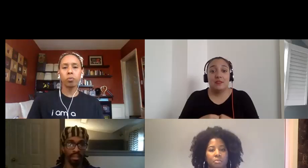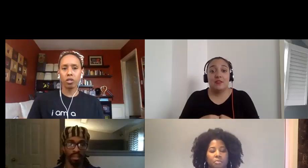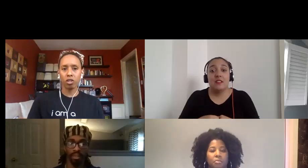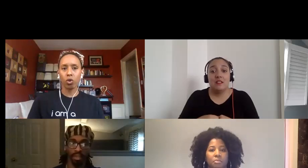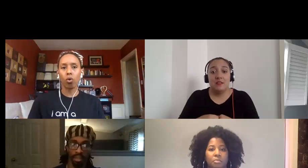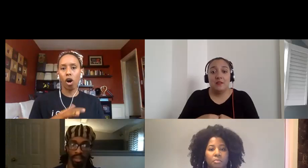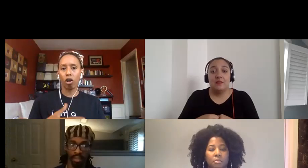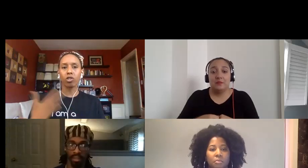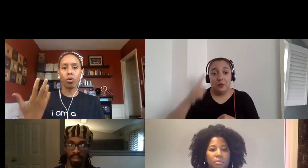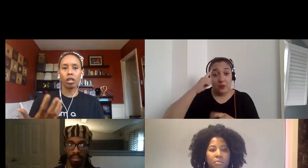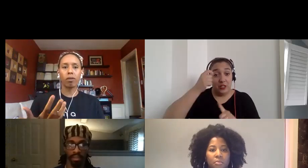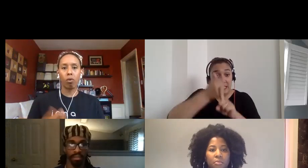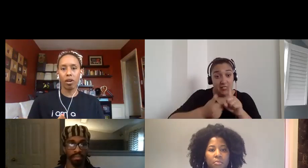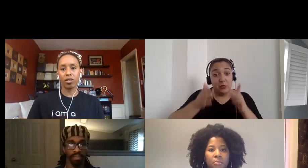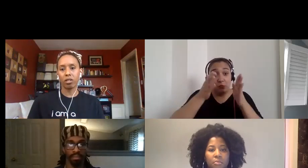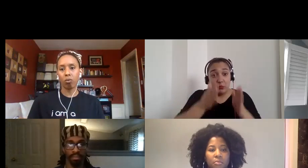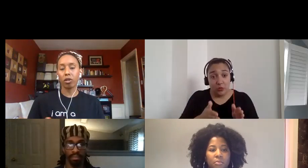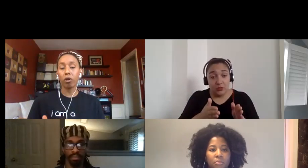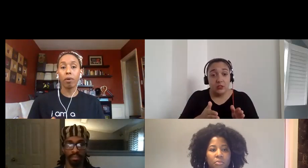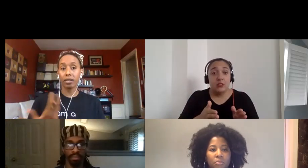each person go also a little bit more into what your practice